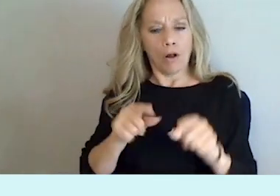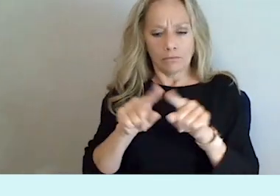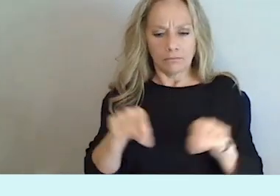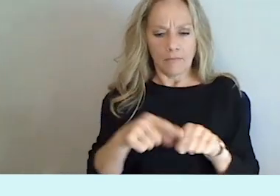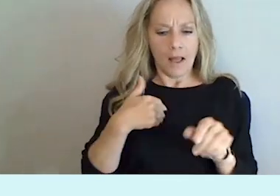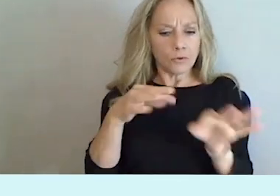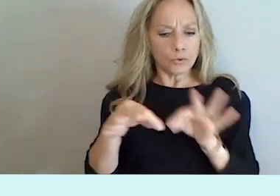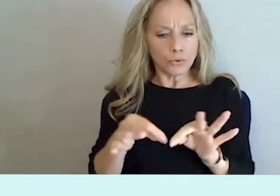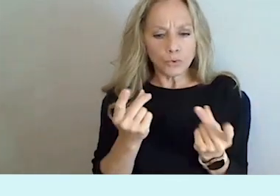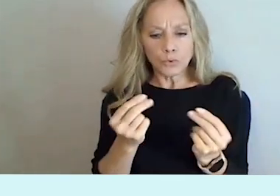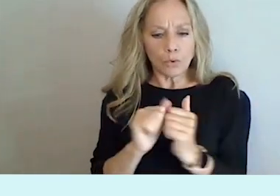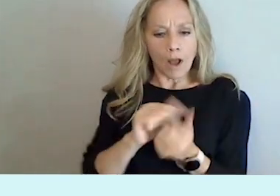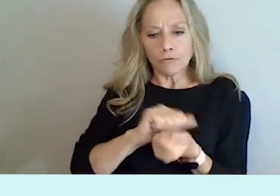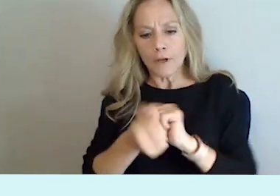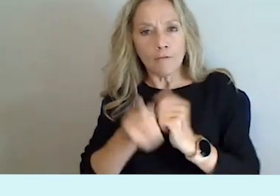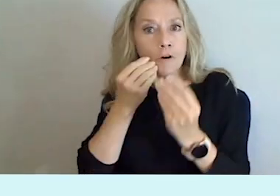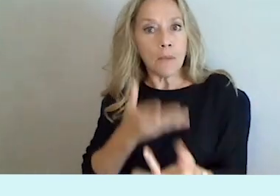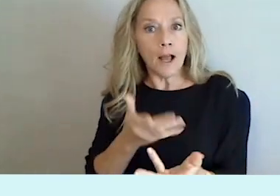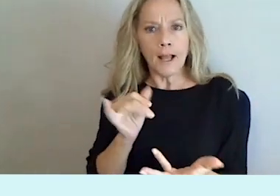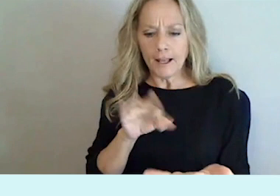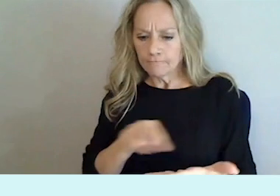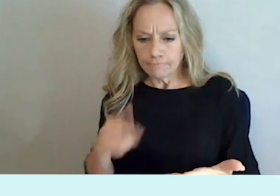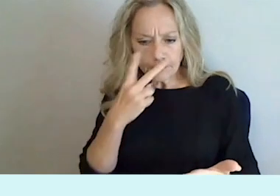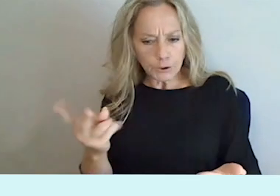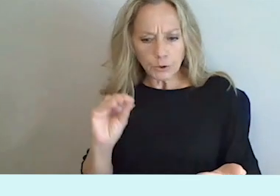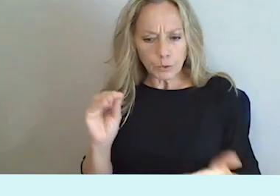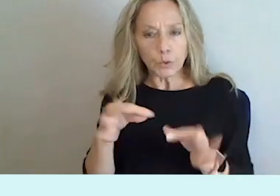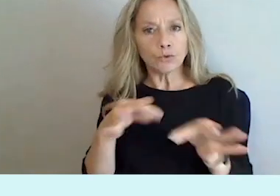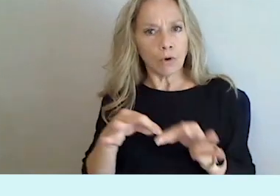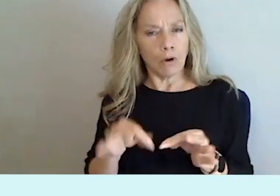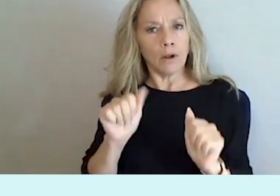If no instructions are given you can write in the margins of your renewal packet.